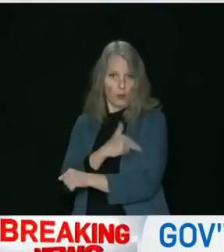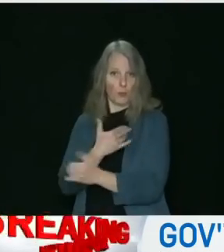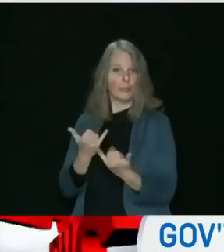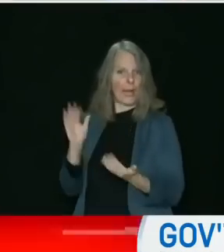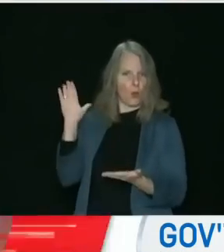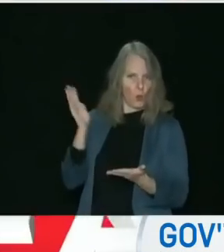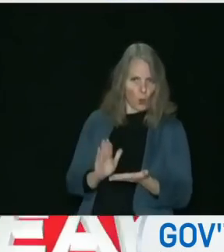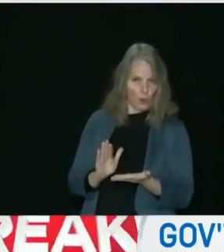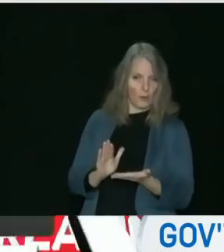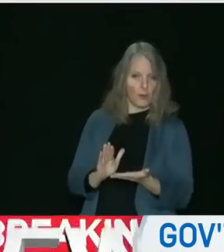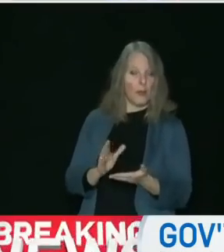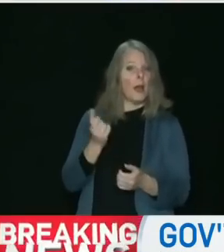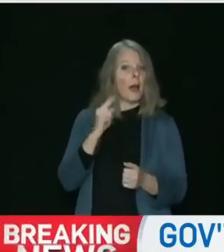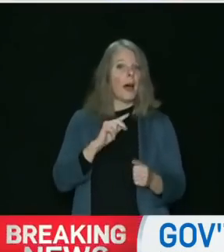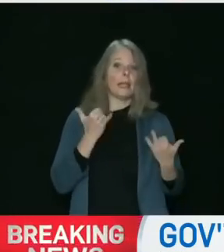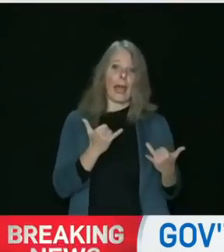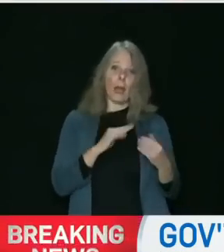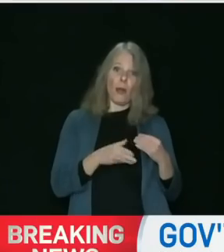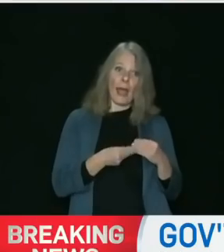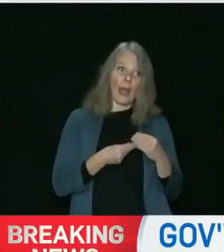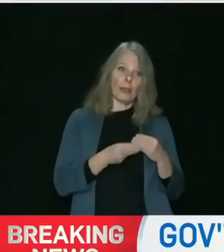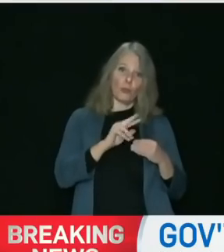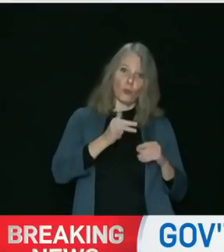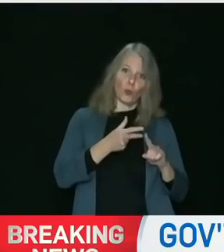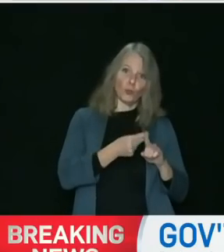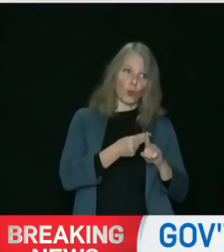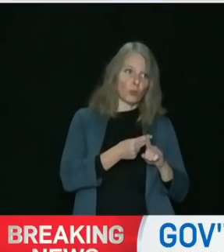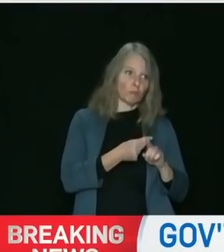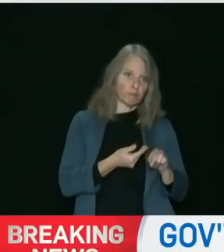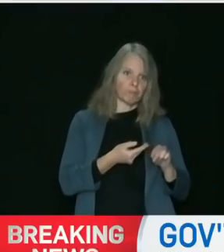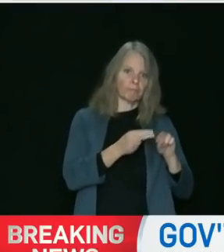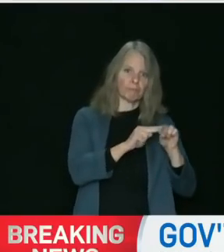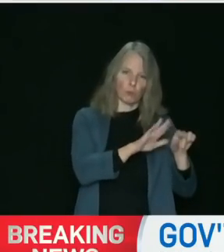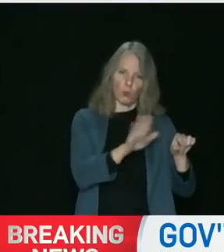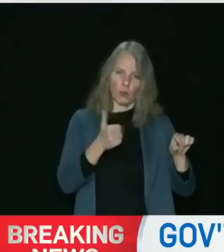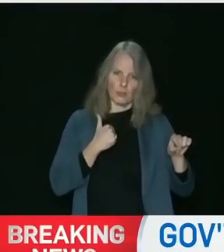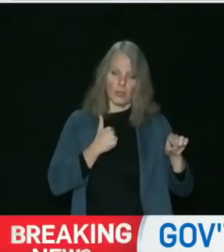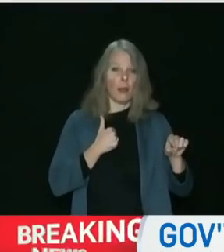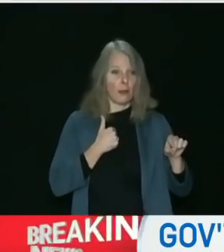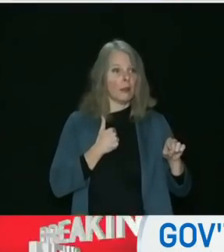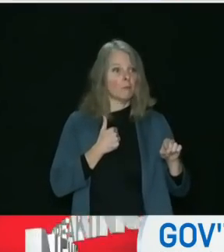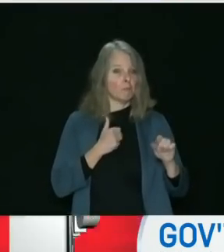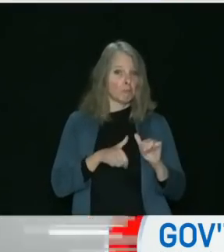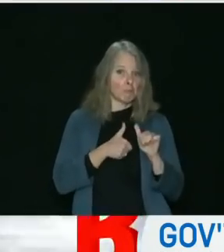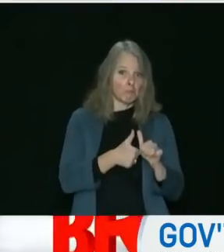MORE LIKELY TO BE HOSPITALIZED,